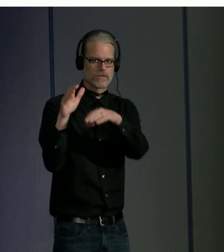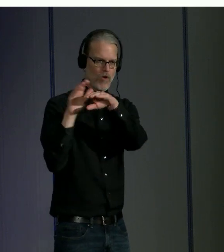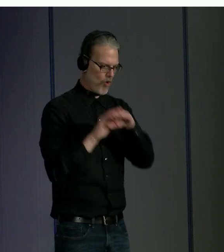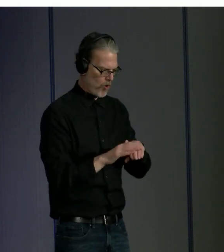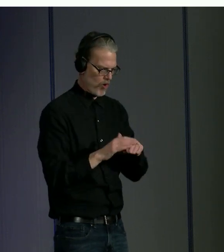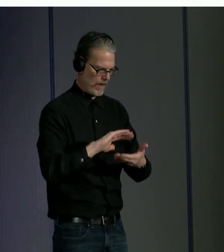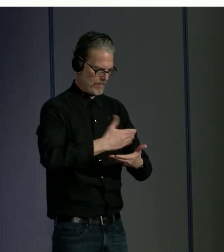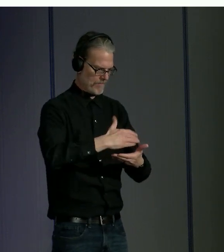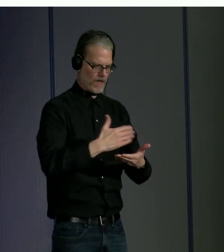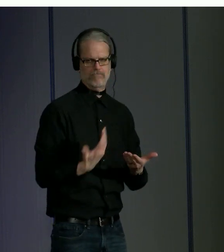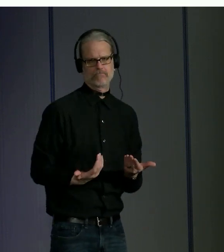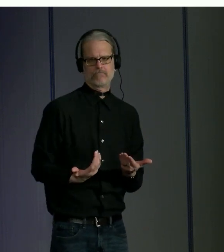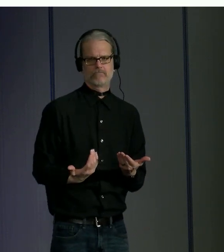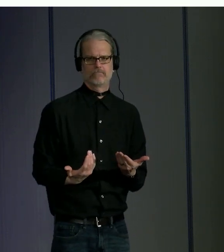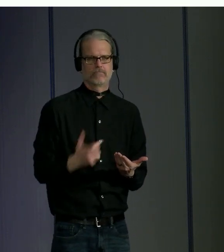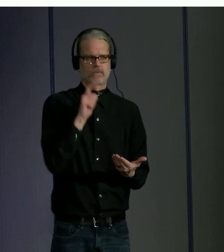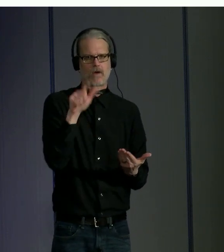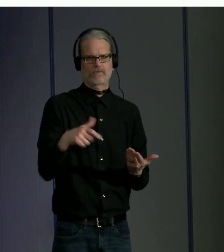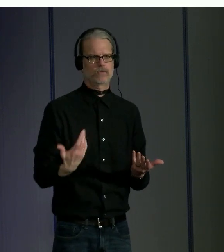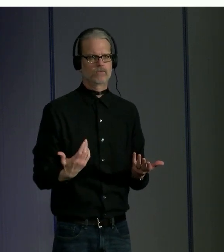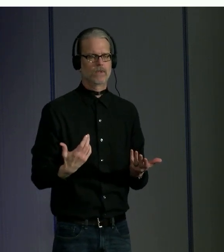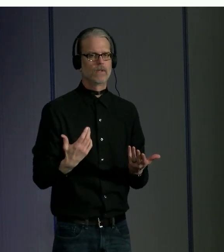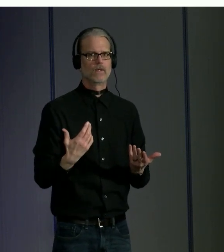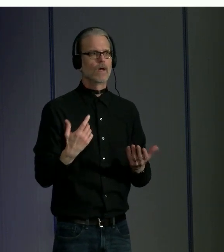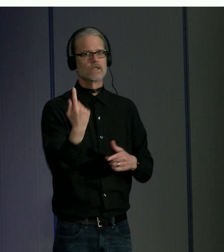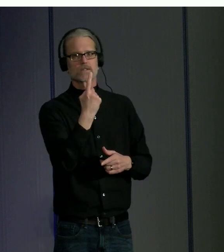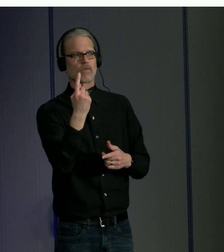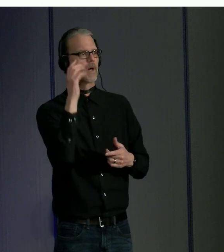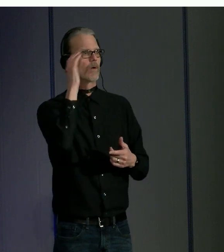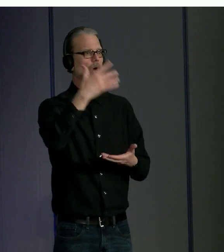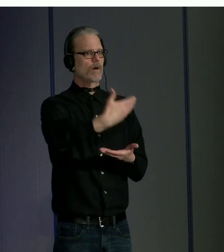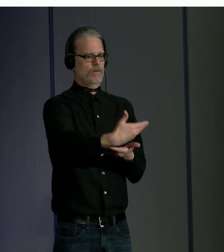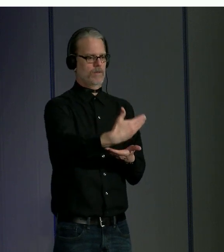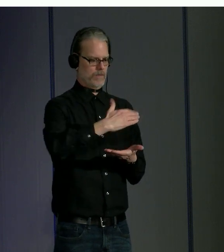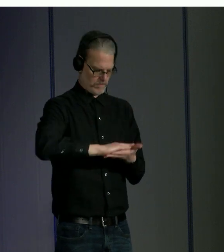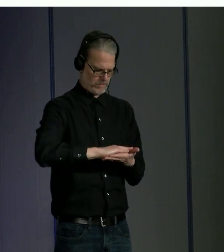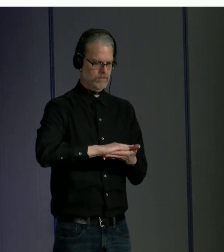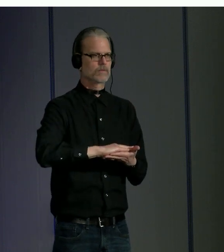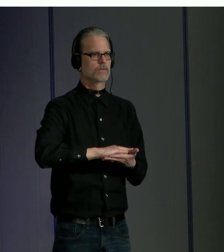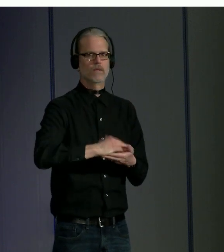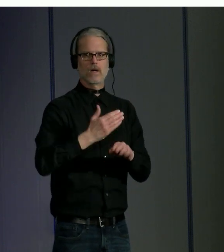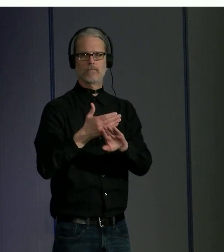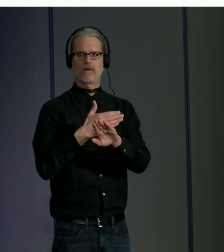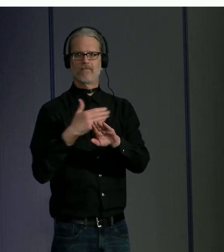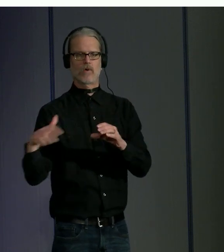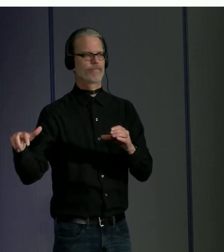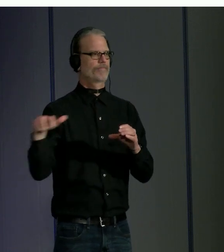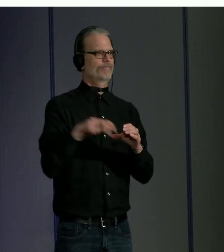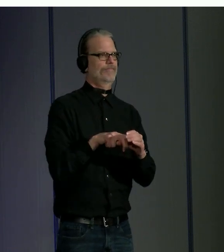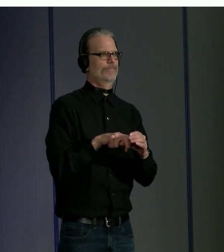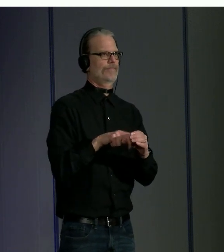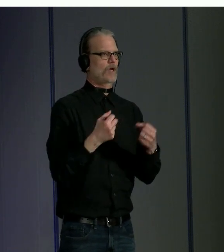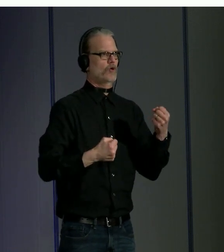We don't have to solve for the fact that somebody's going to shut the laptop off and now the GPS